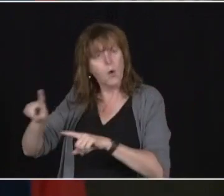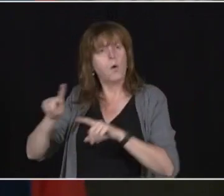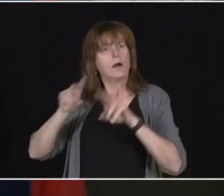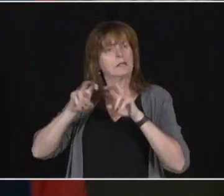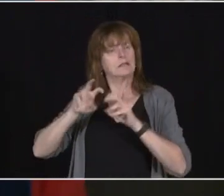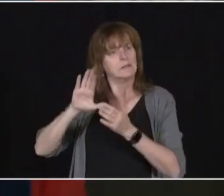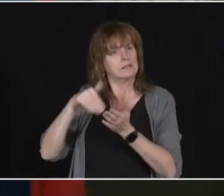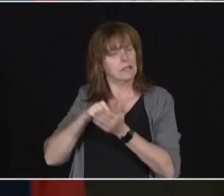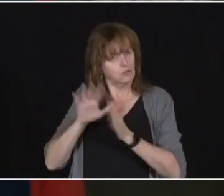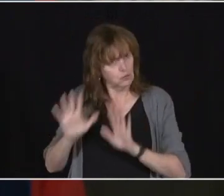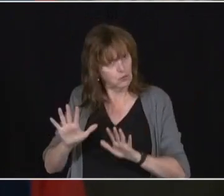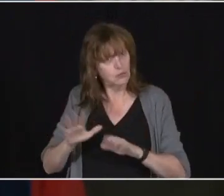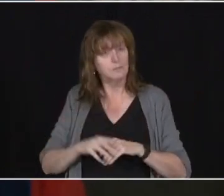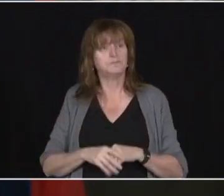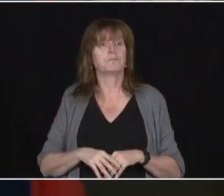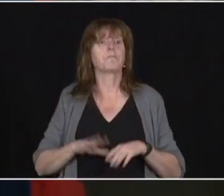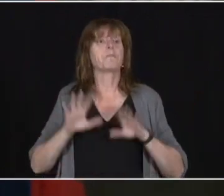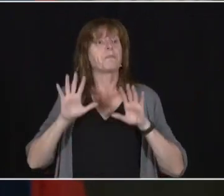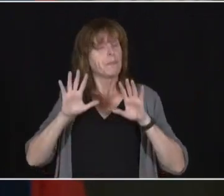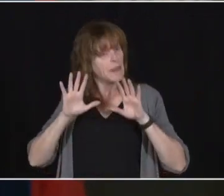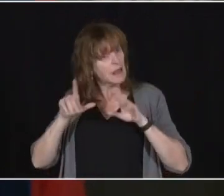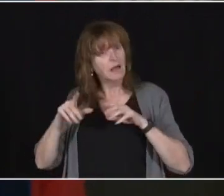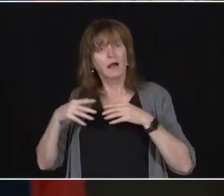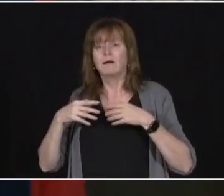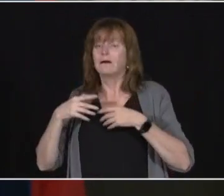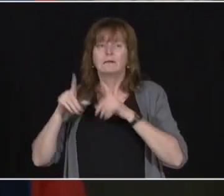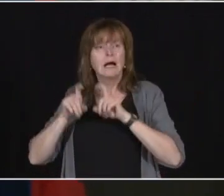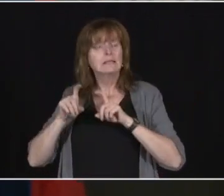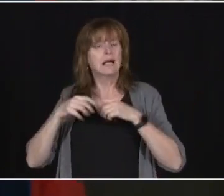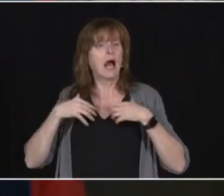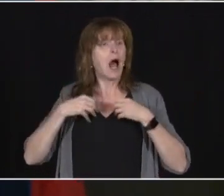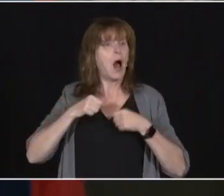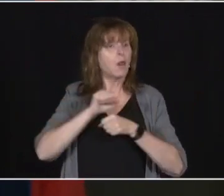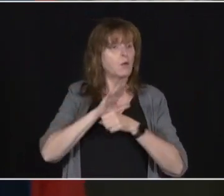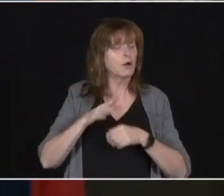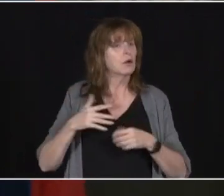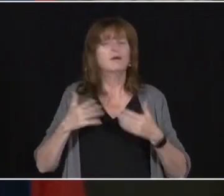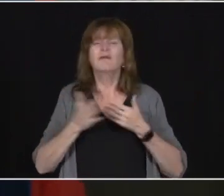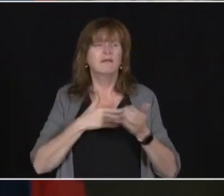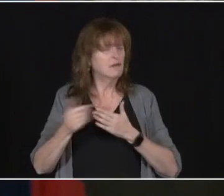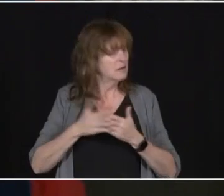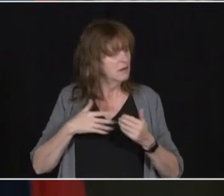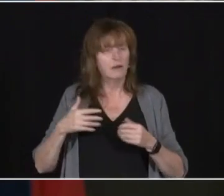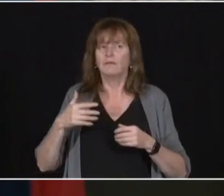Asymptomatic and symptomatic. For now, if you have symptoms go in there.